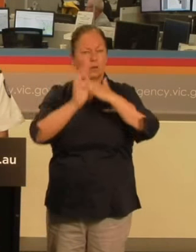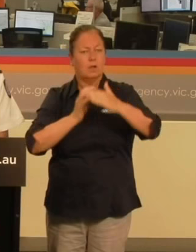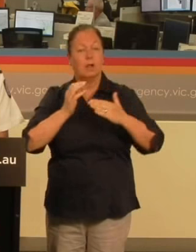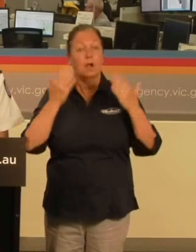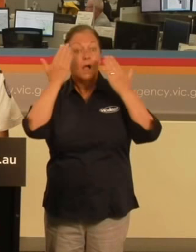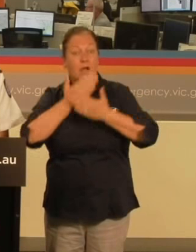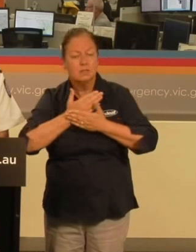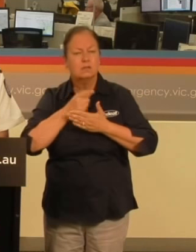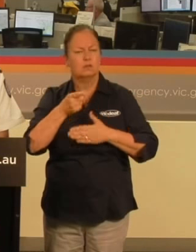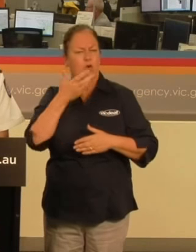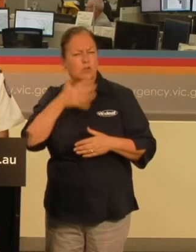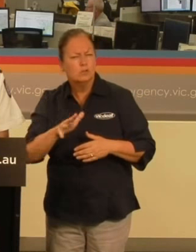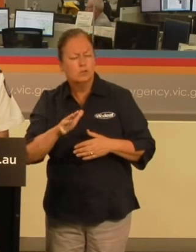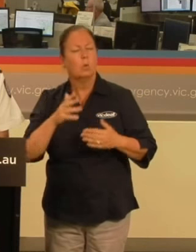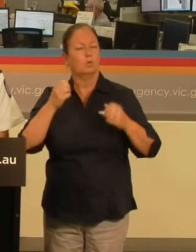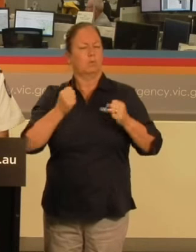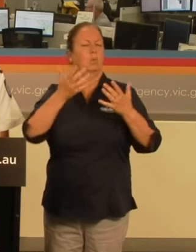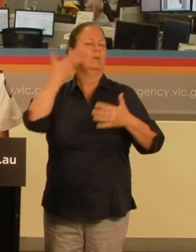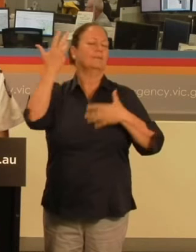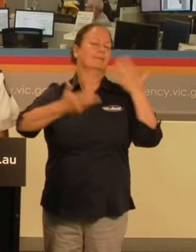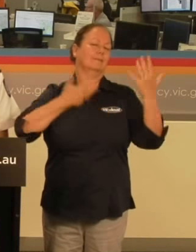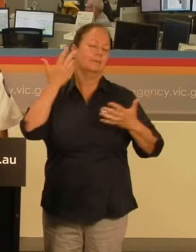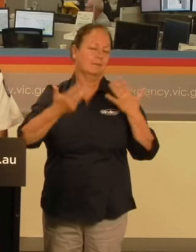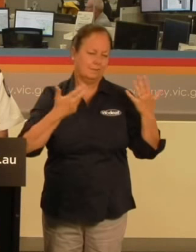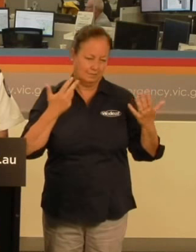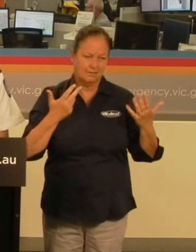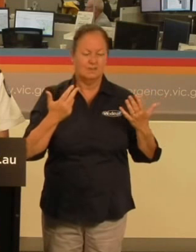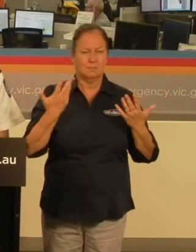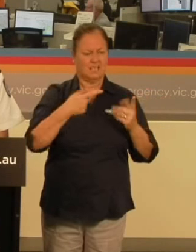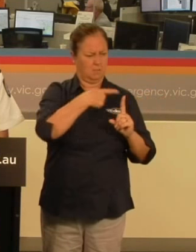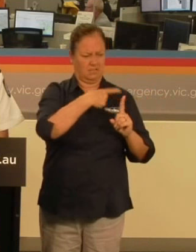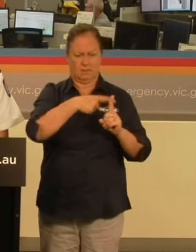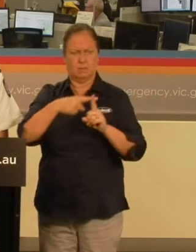now if we do have fires running and they run into the night that is quite